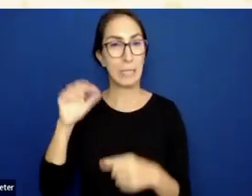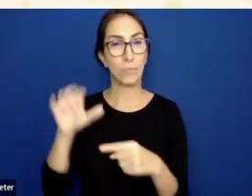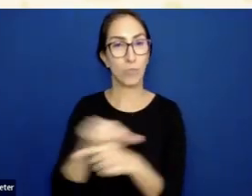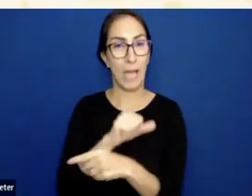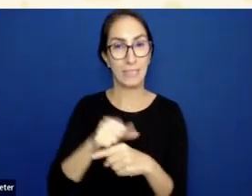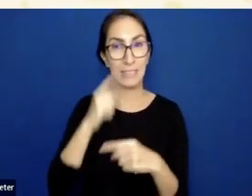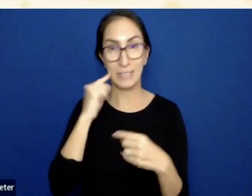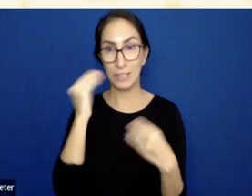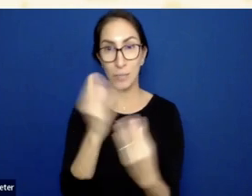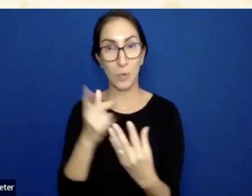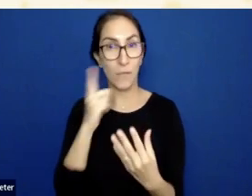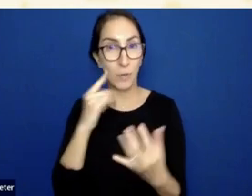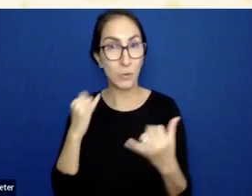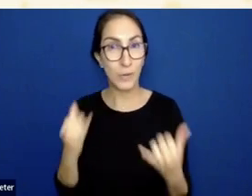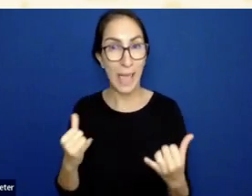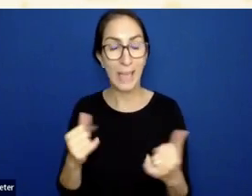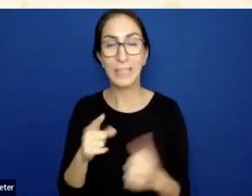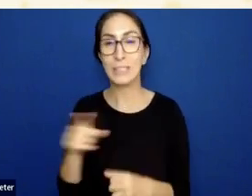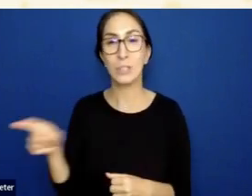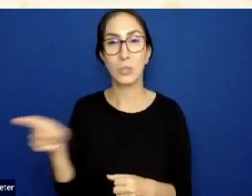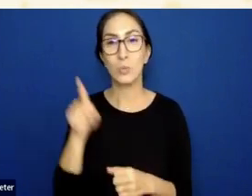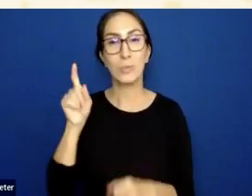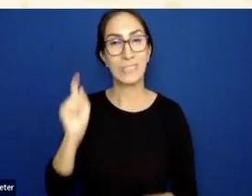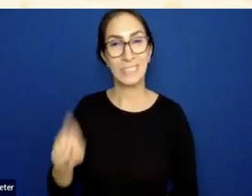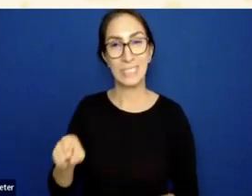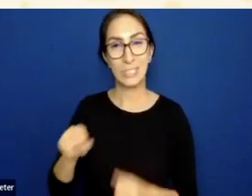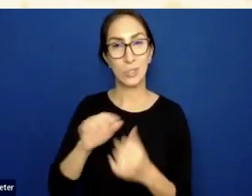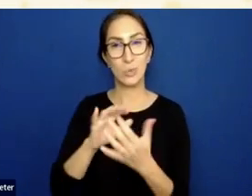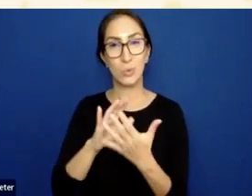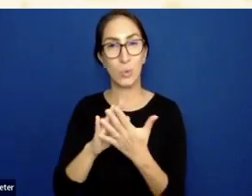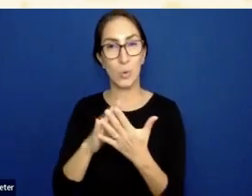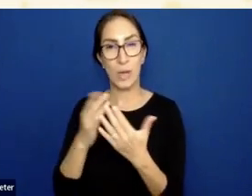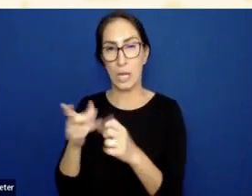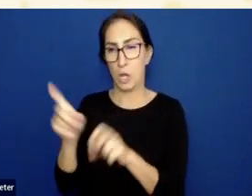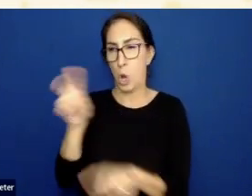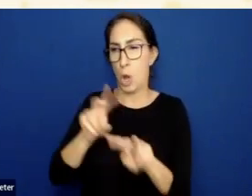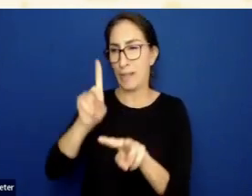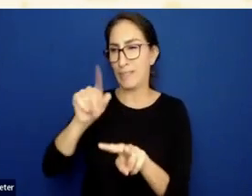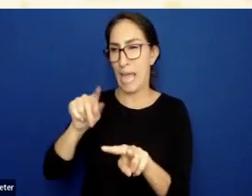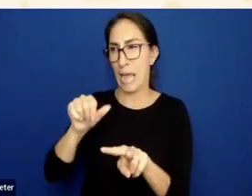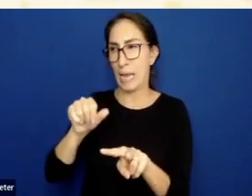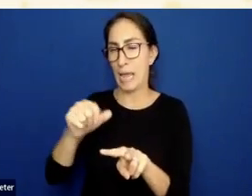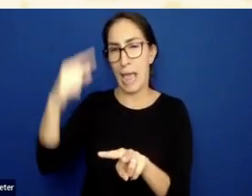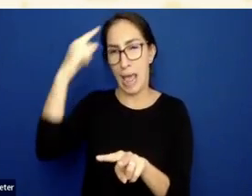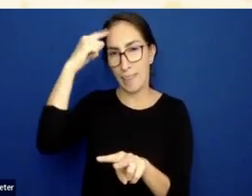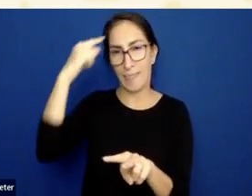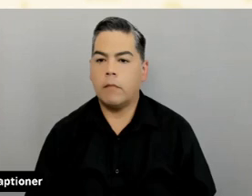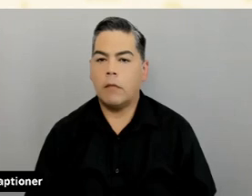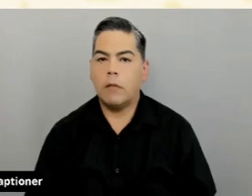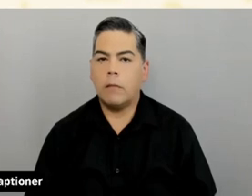that you need to humanize the data. What is the meaning of that?